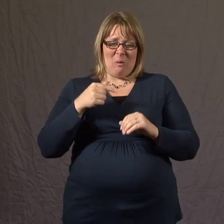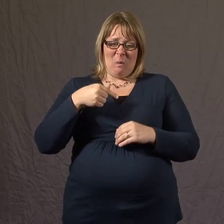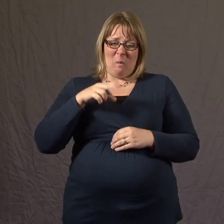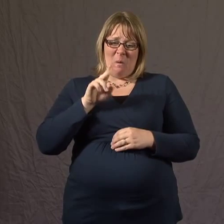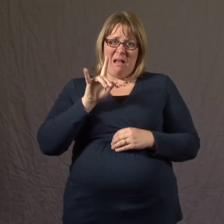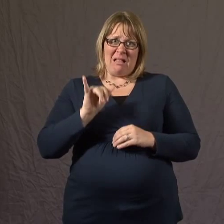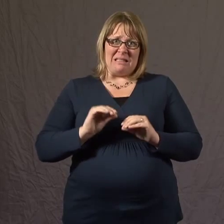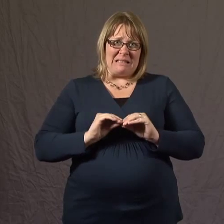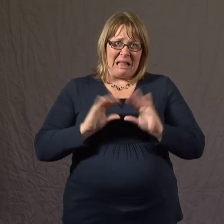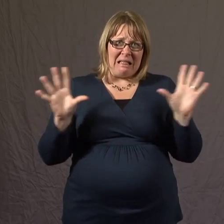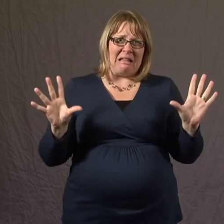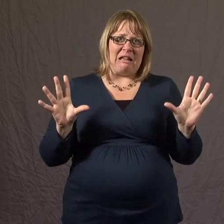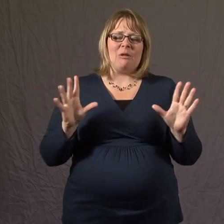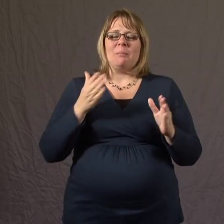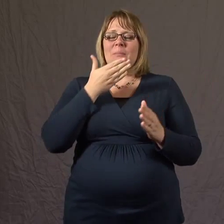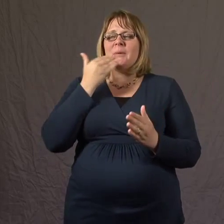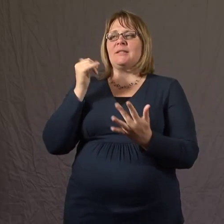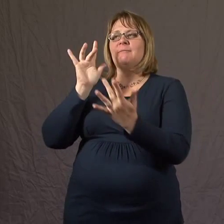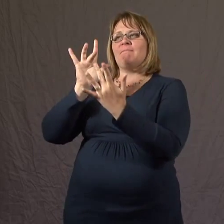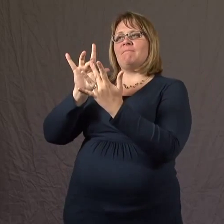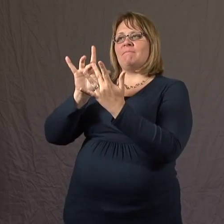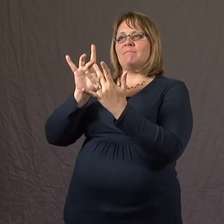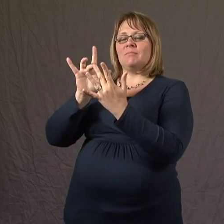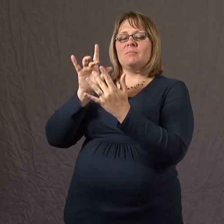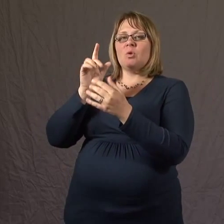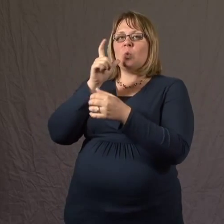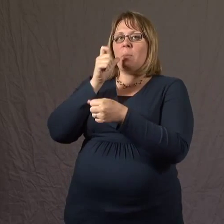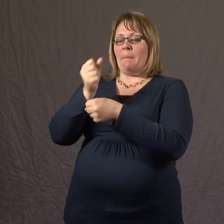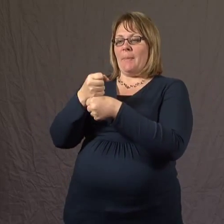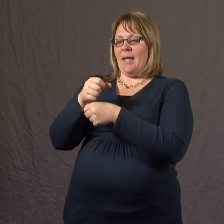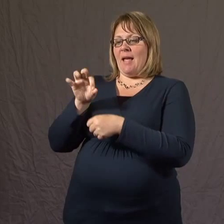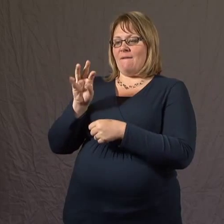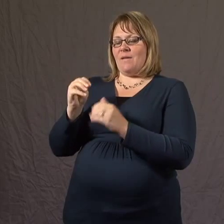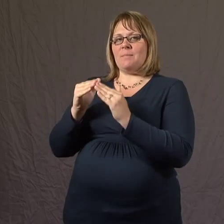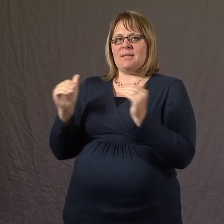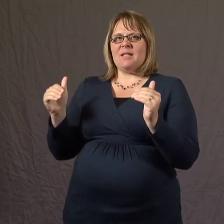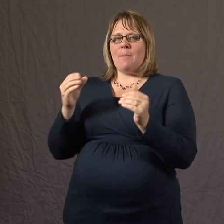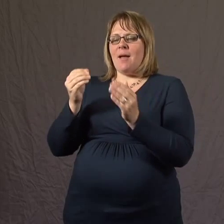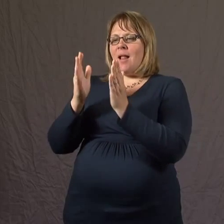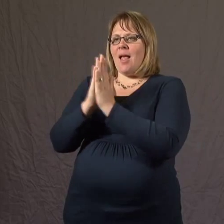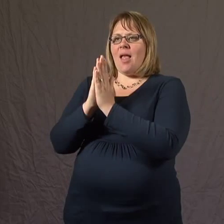If the sound quality is still not good, it’s best that you contact the manufacturer of